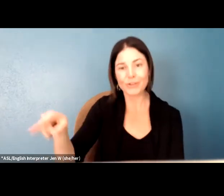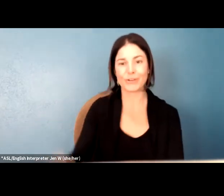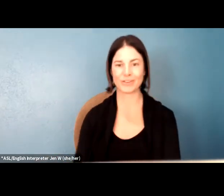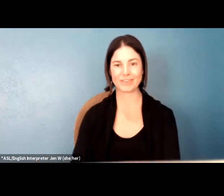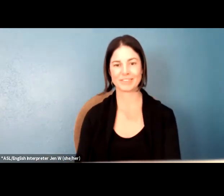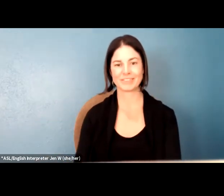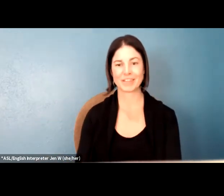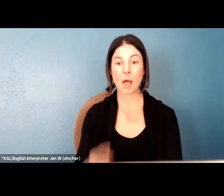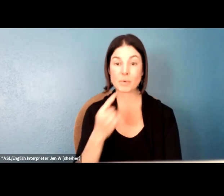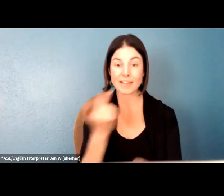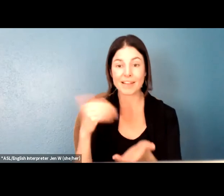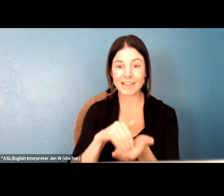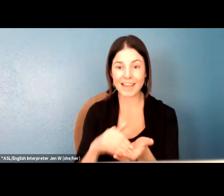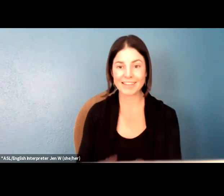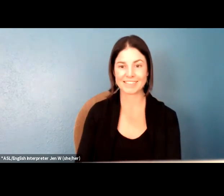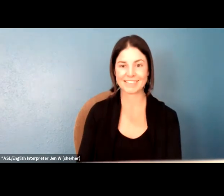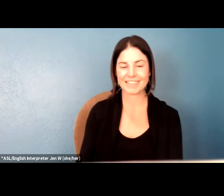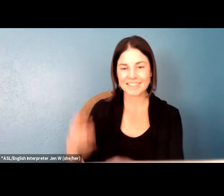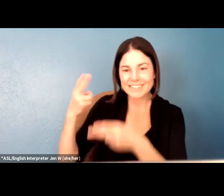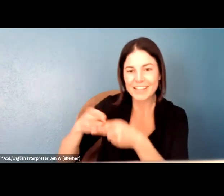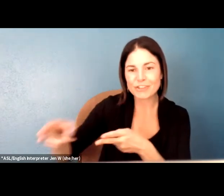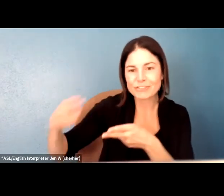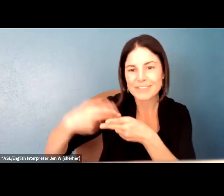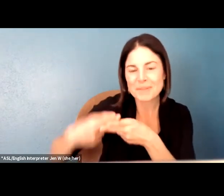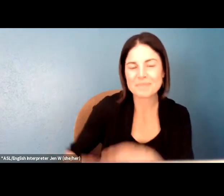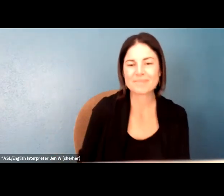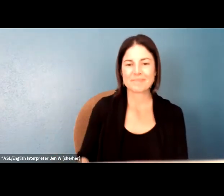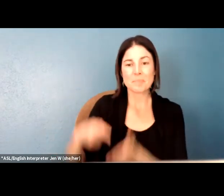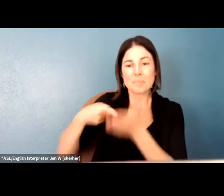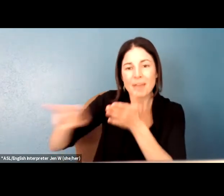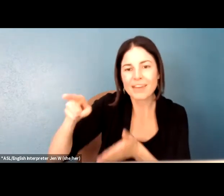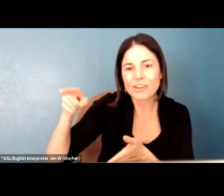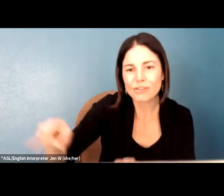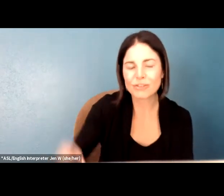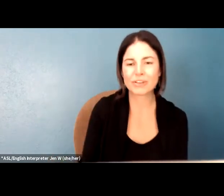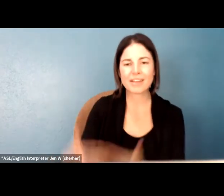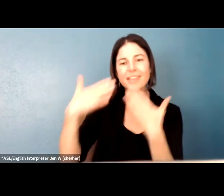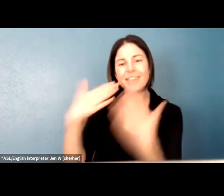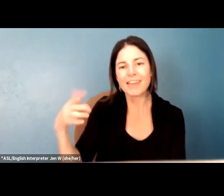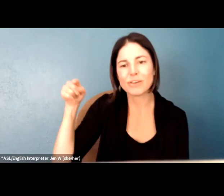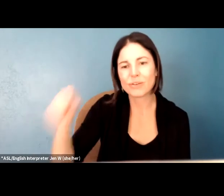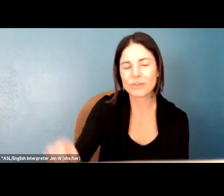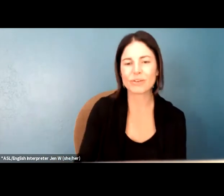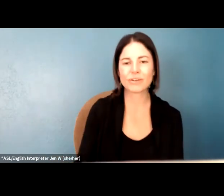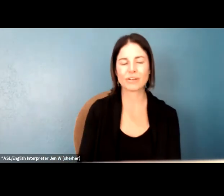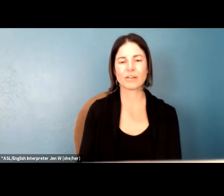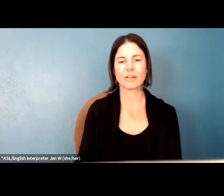say that again. Site her pay her thank her for the gift of life.